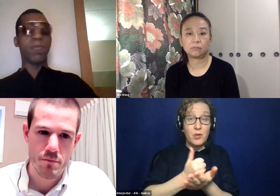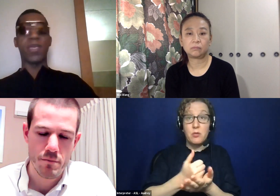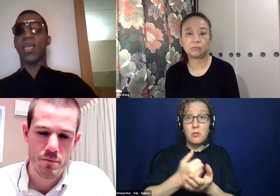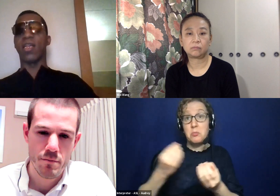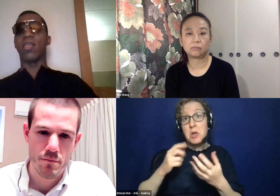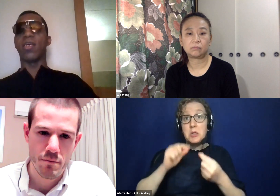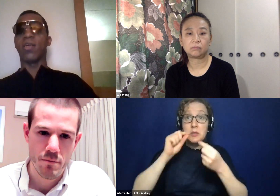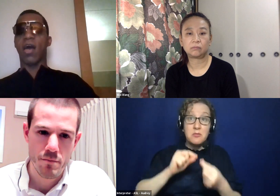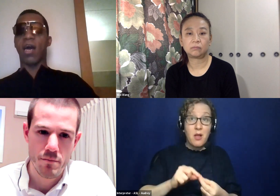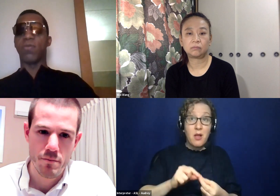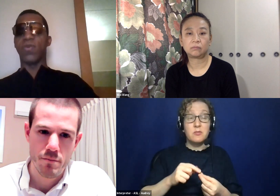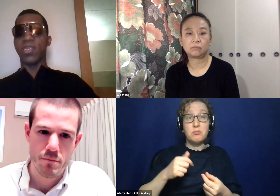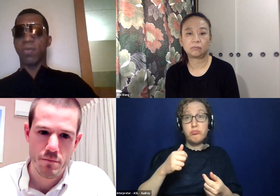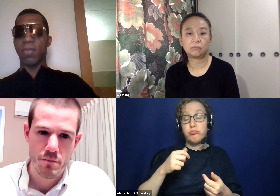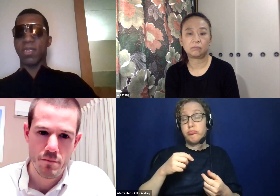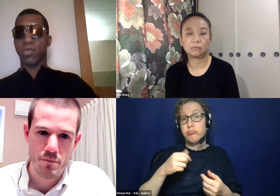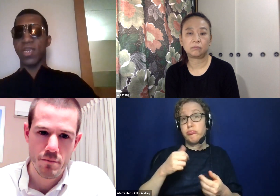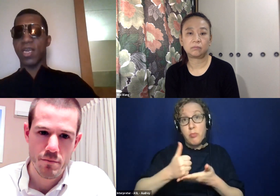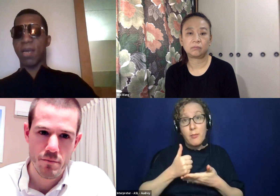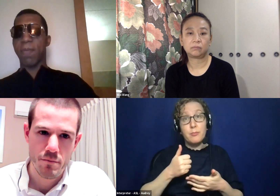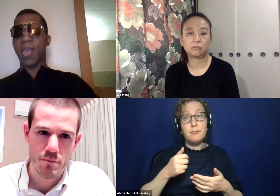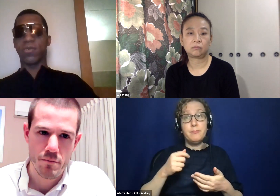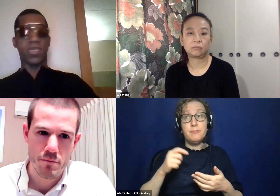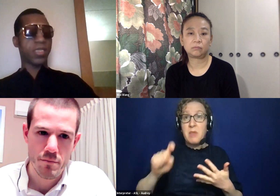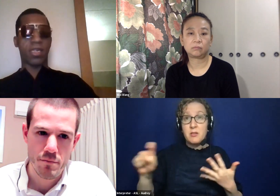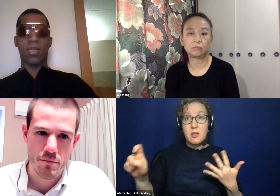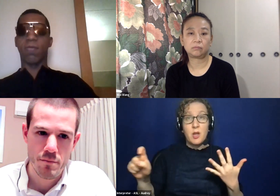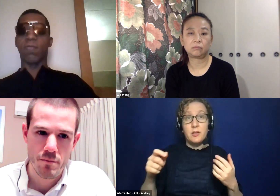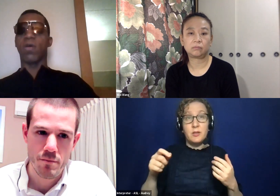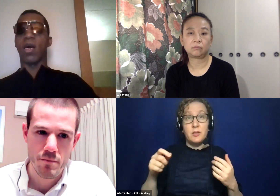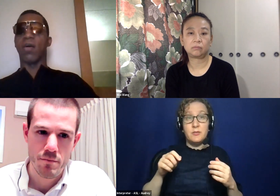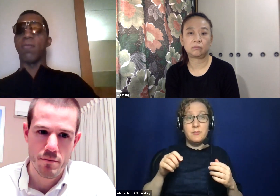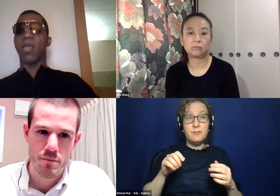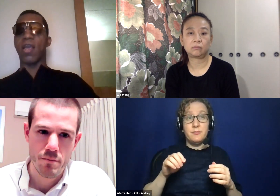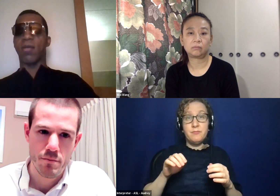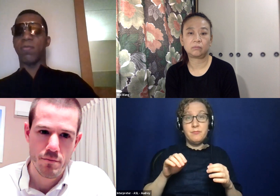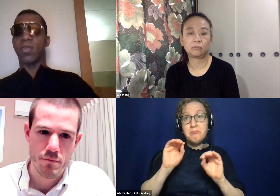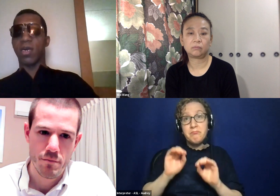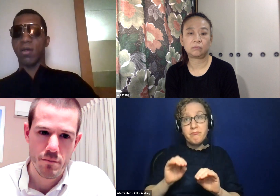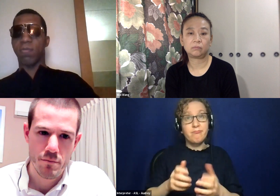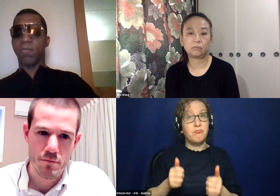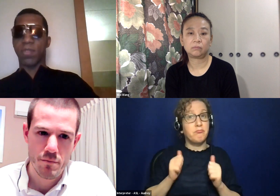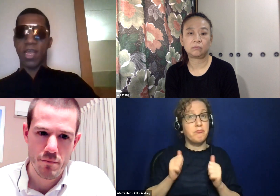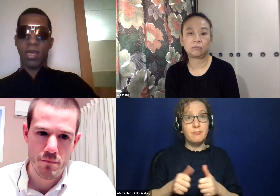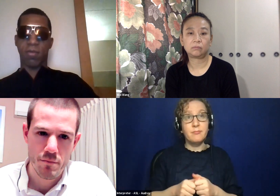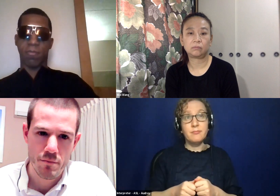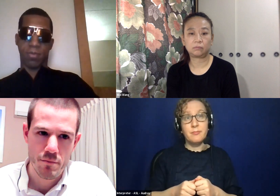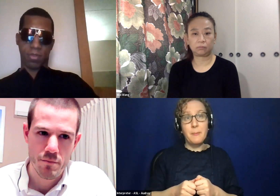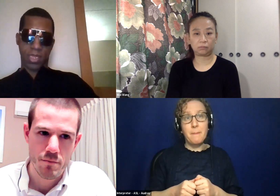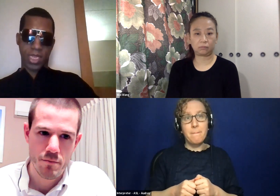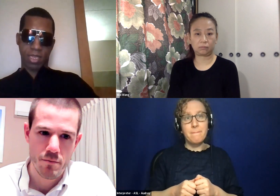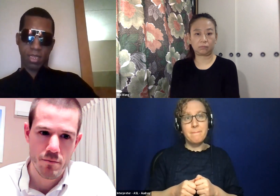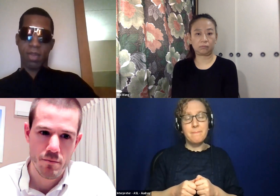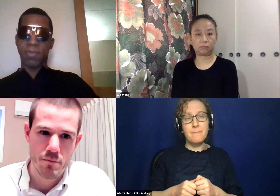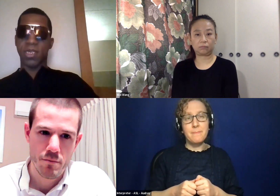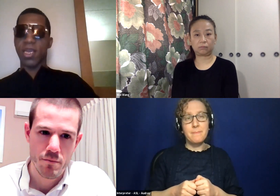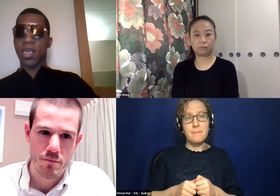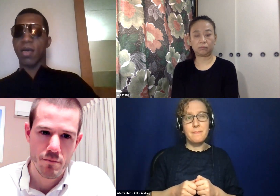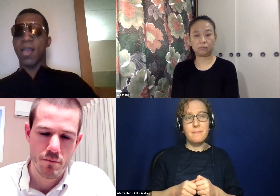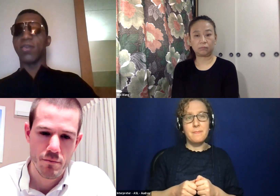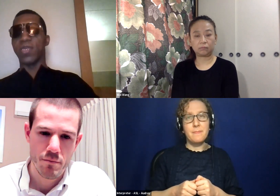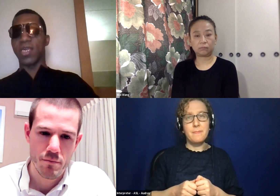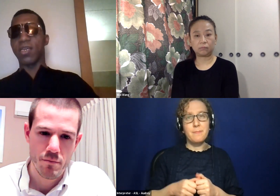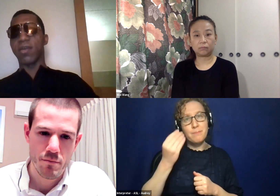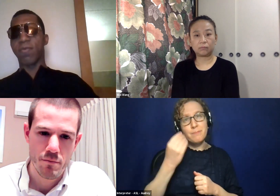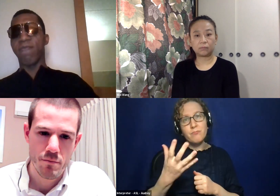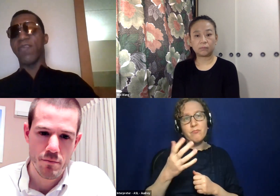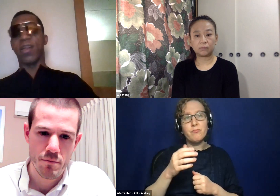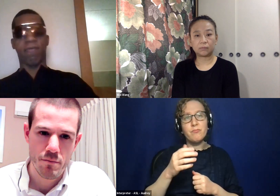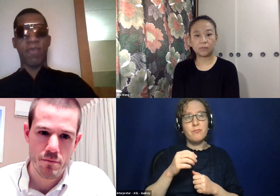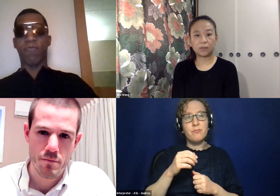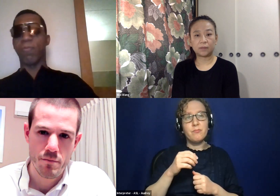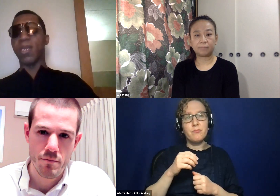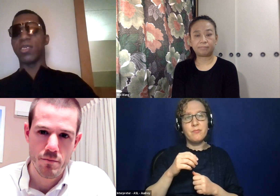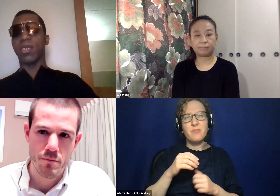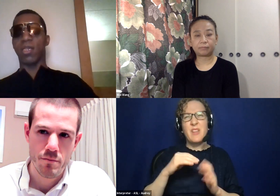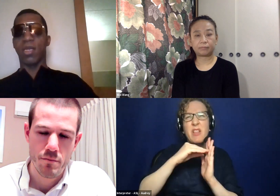helped me in doing some necessary entries and let me say entries and filling of information,